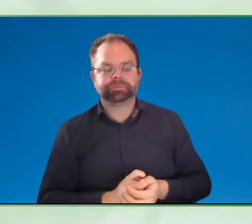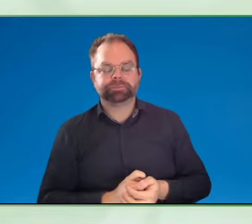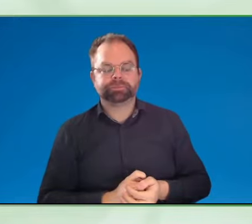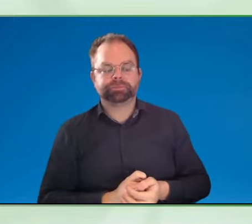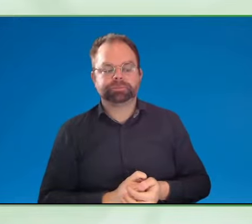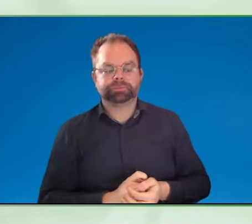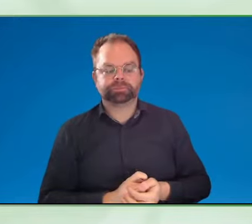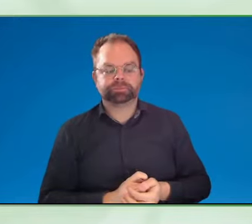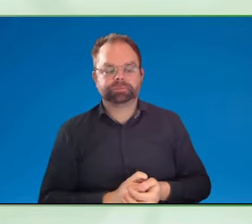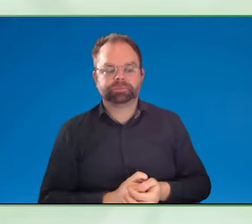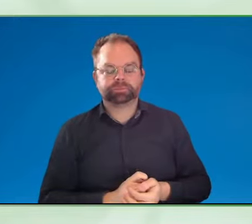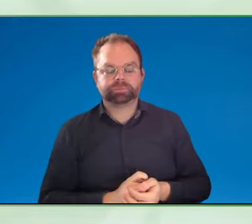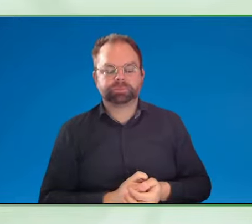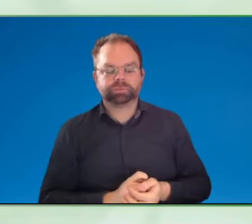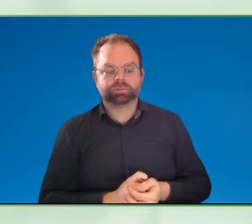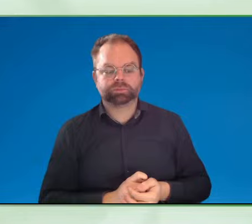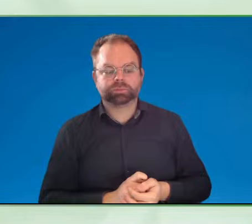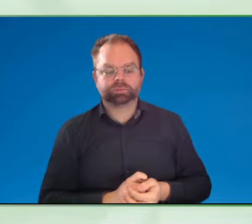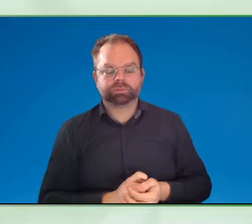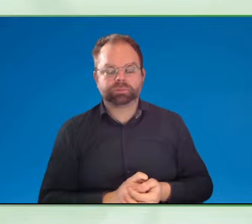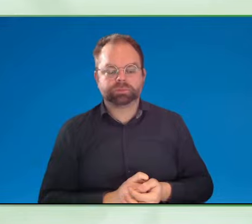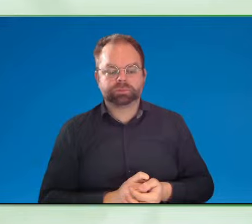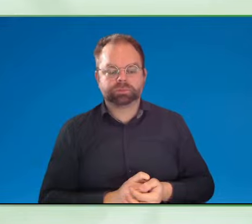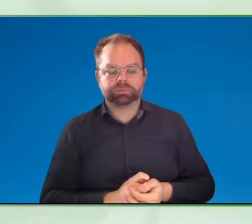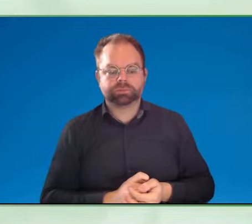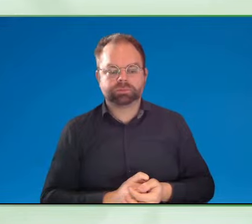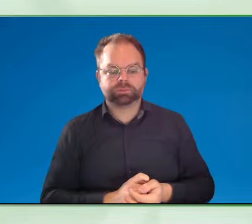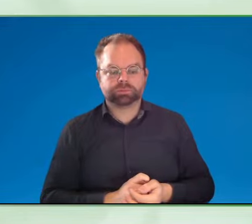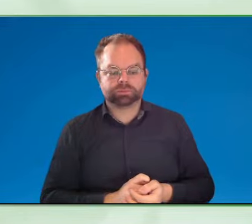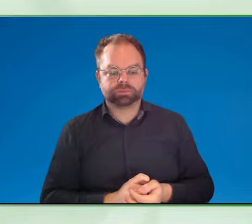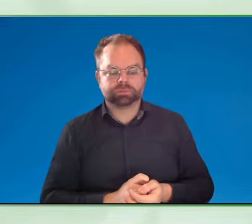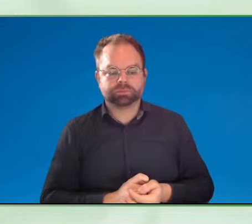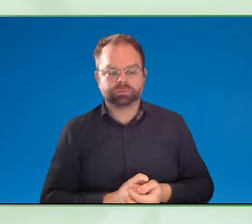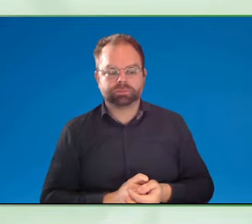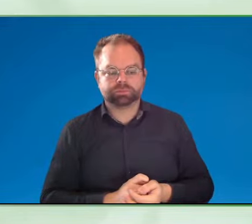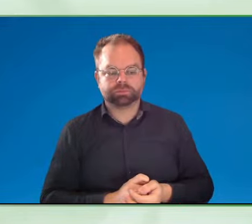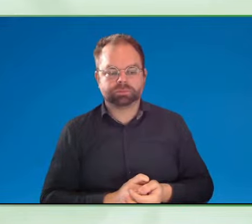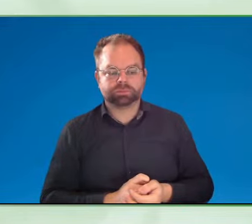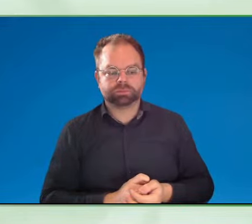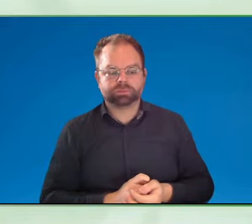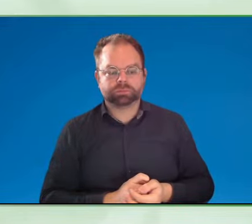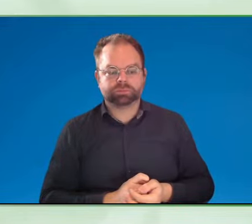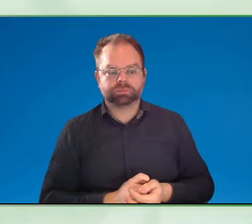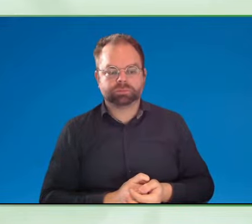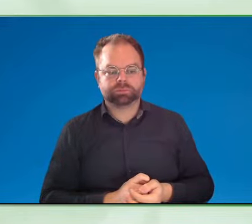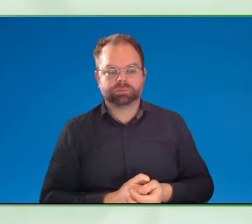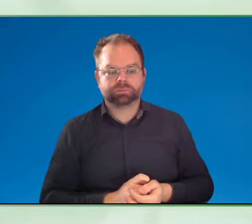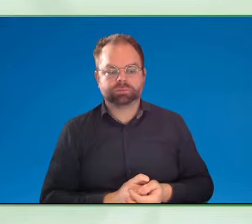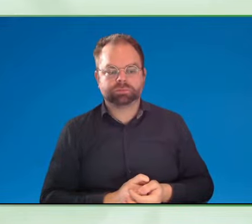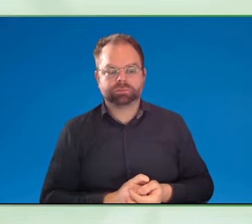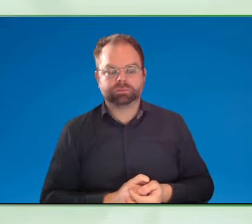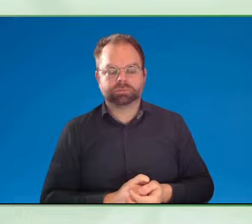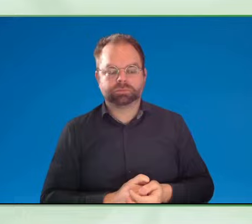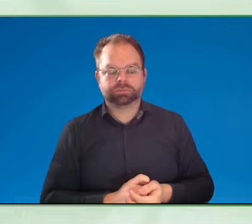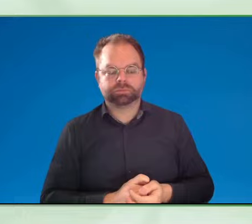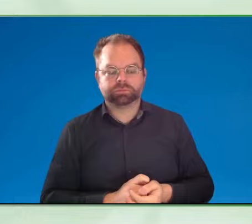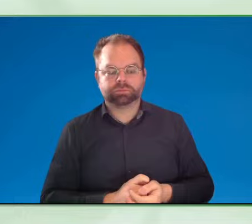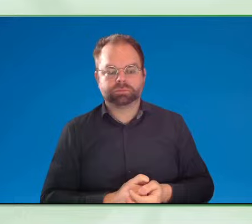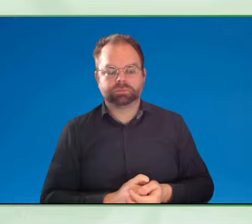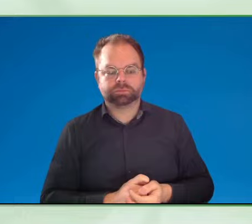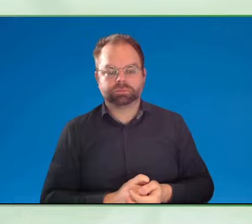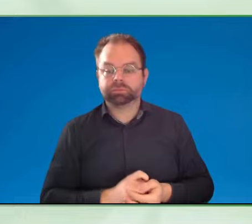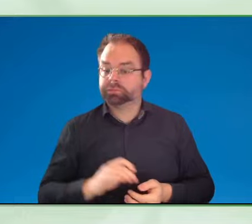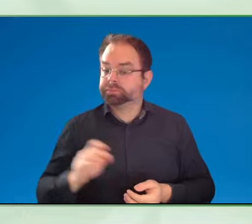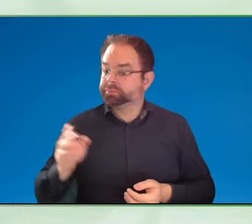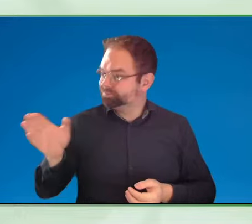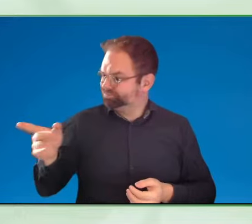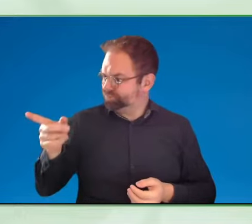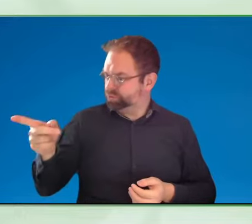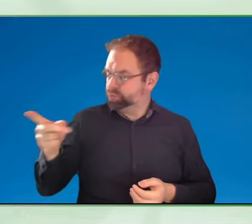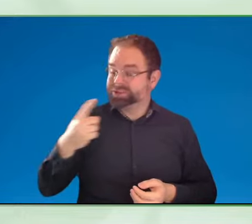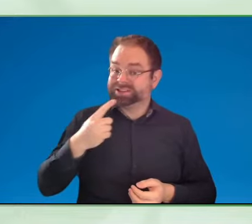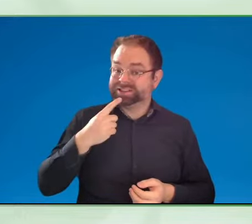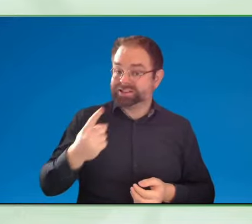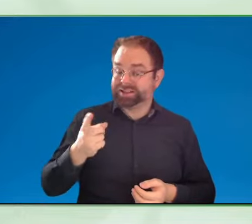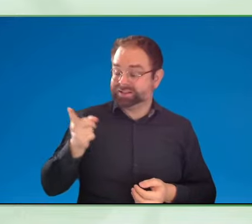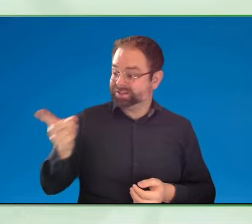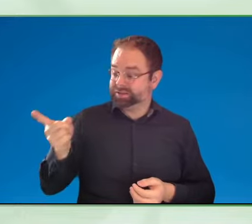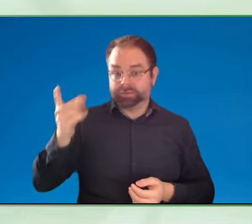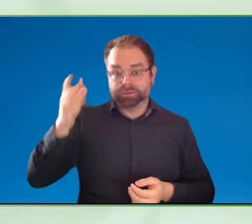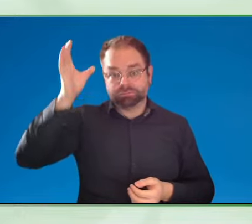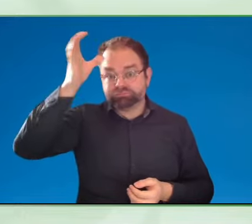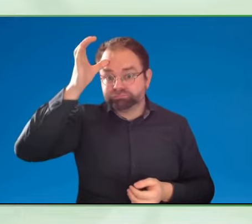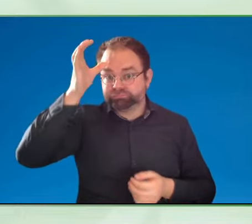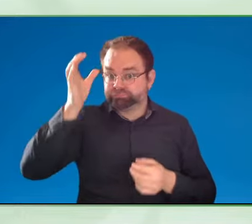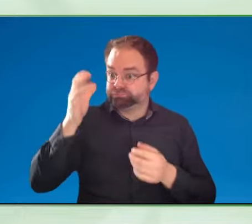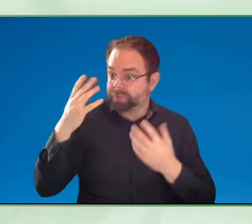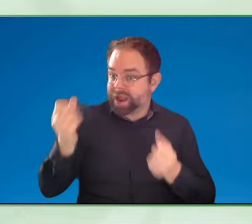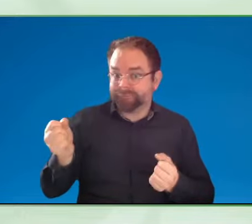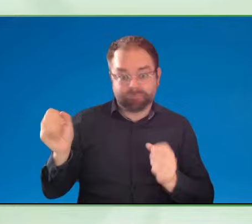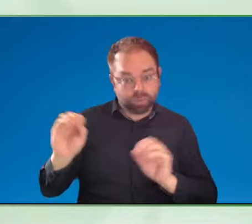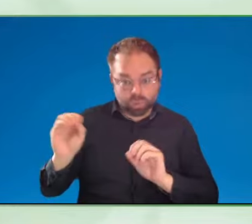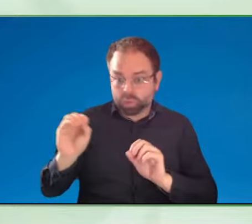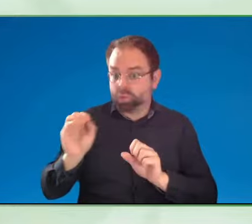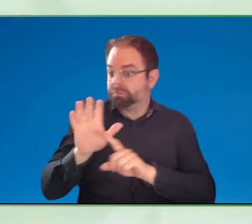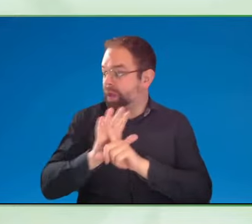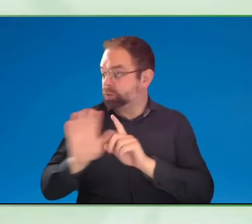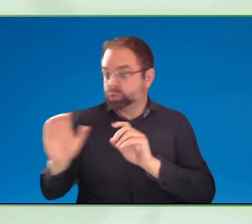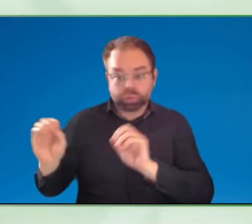We talk about accessibility, there is a lot of working with people, and what is in